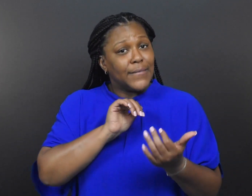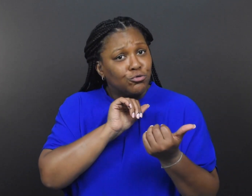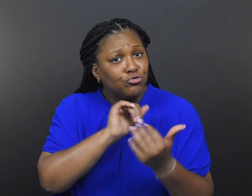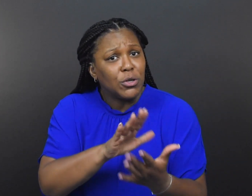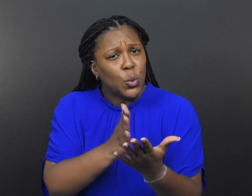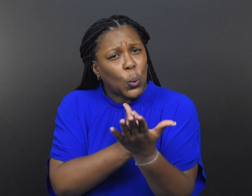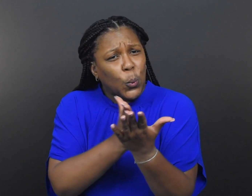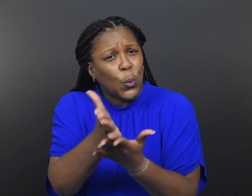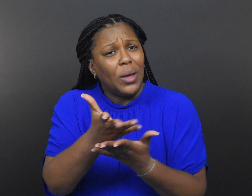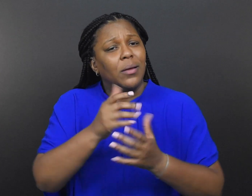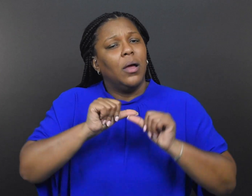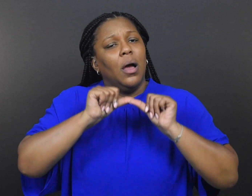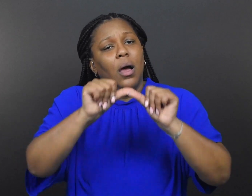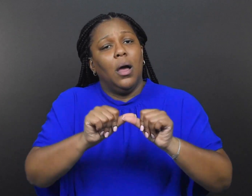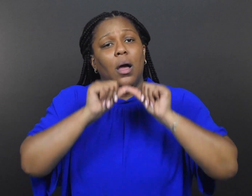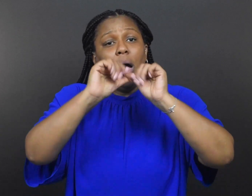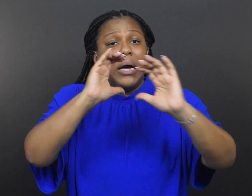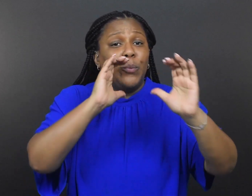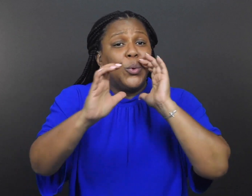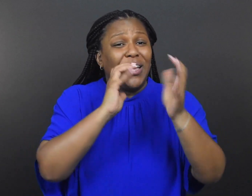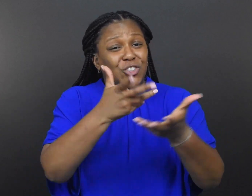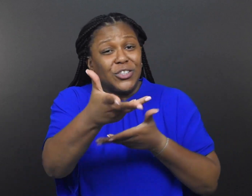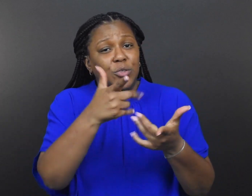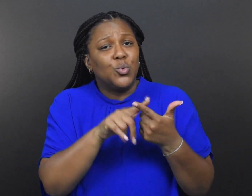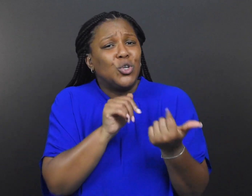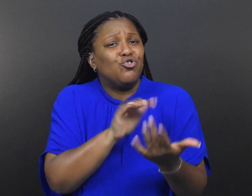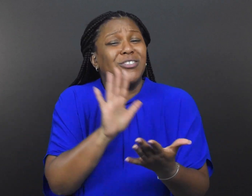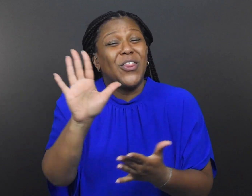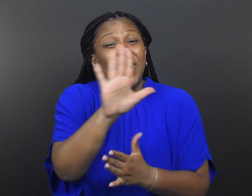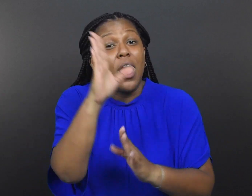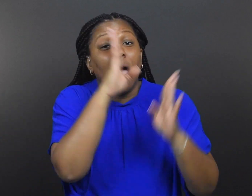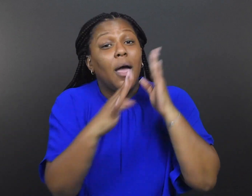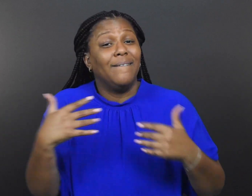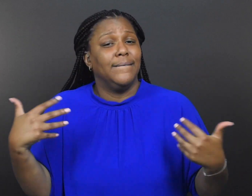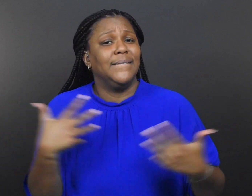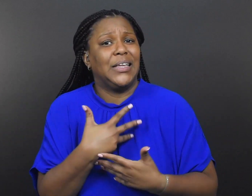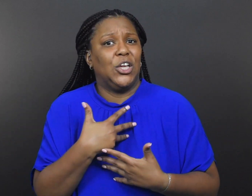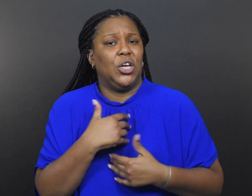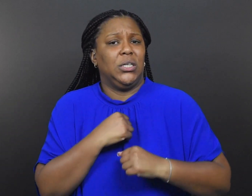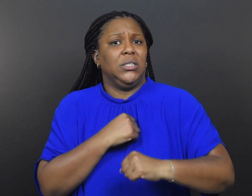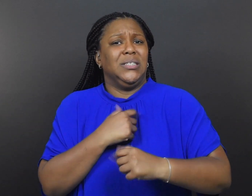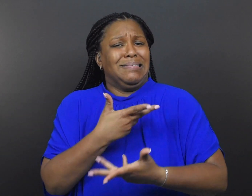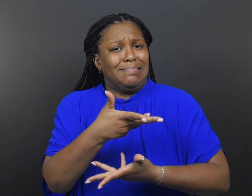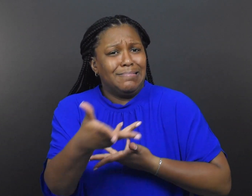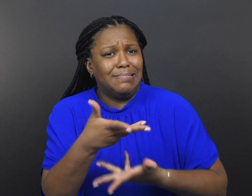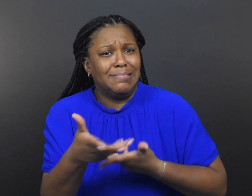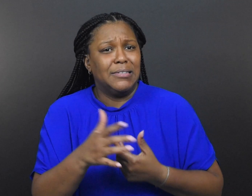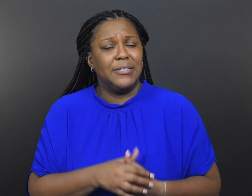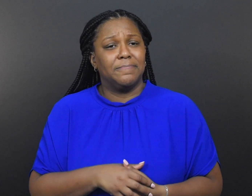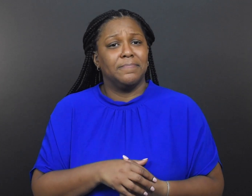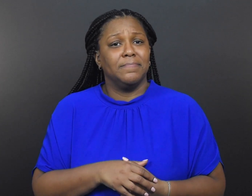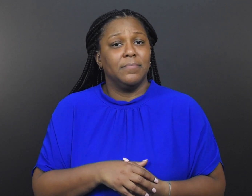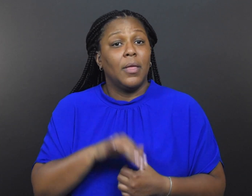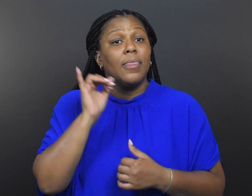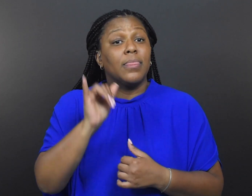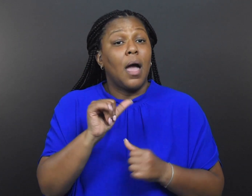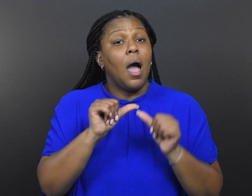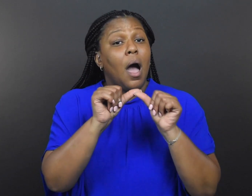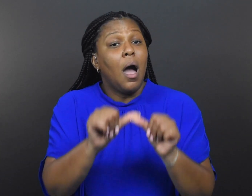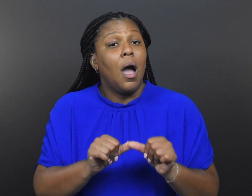which the staff addressed through continued conversations to address their fears. A resounding